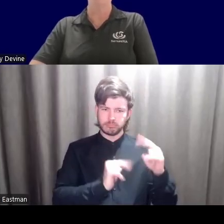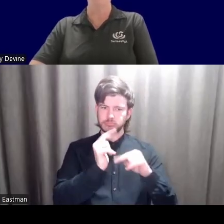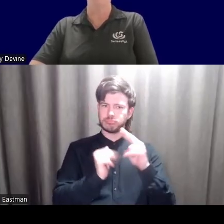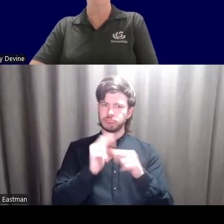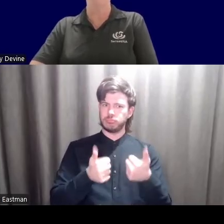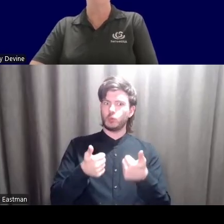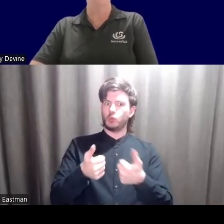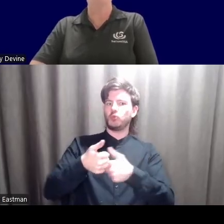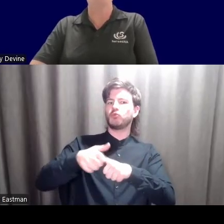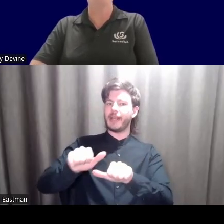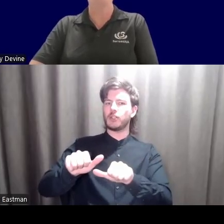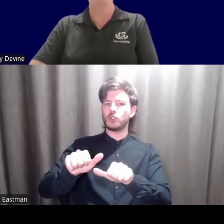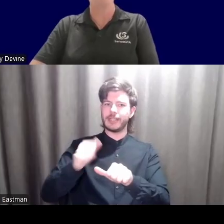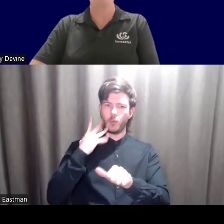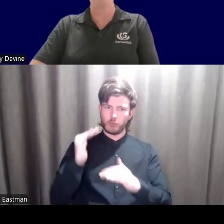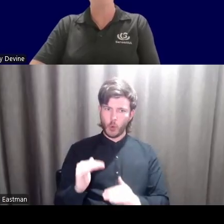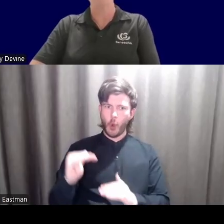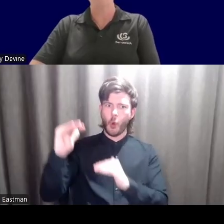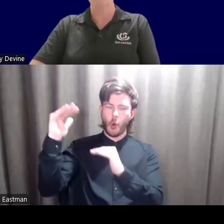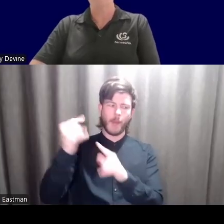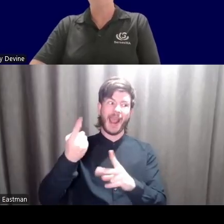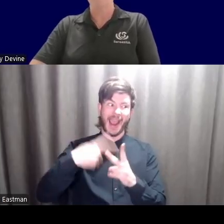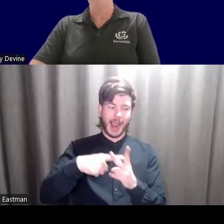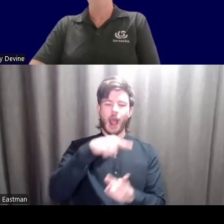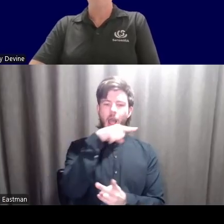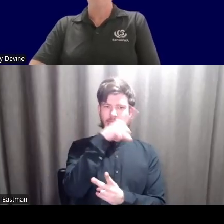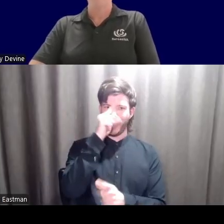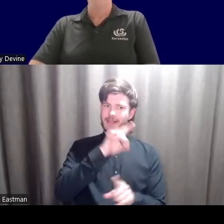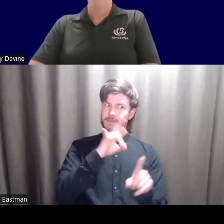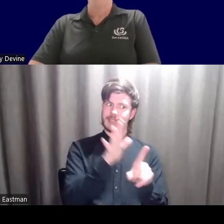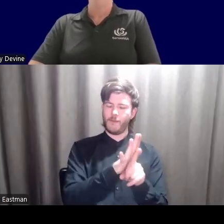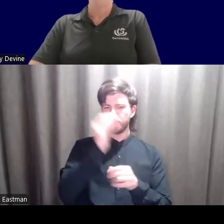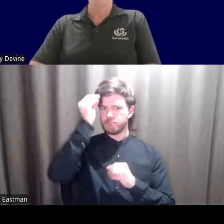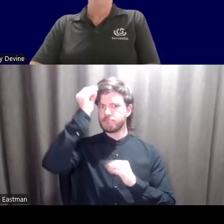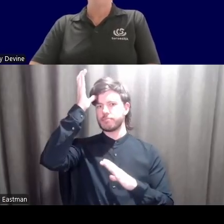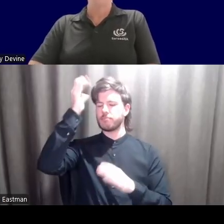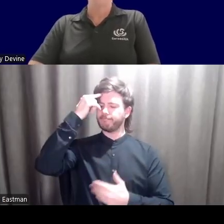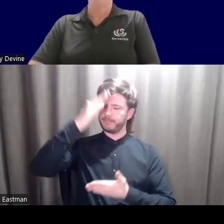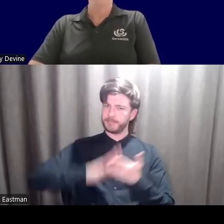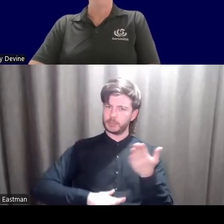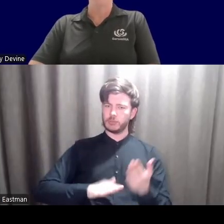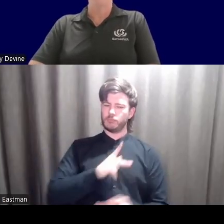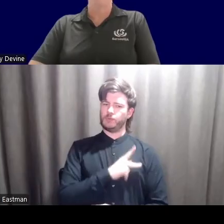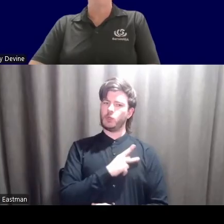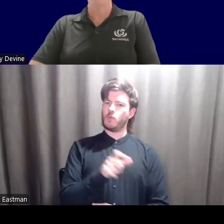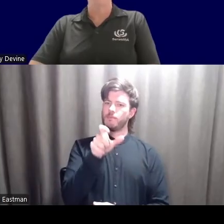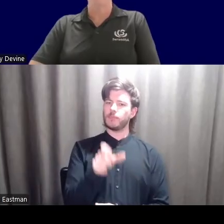they remain as the expert in their own lives. A good example of this may be considerations